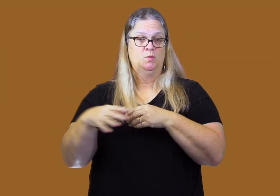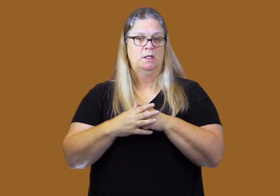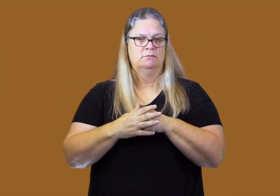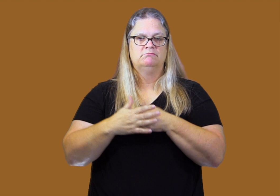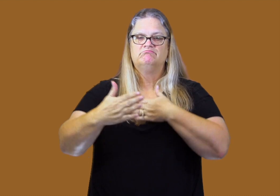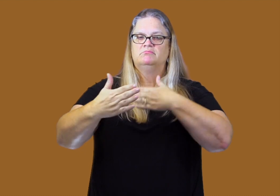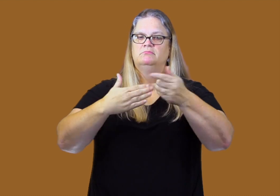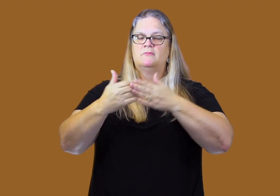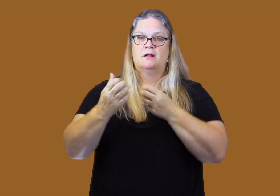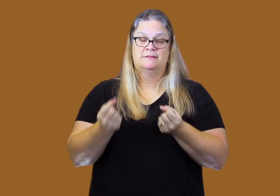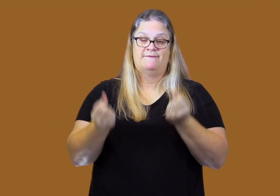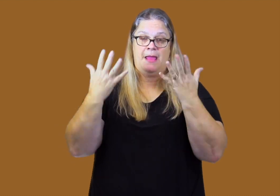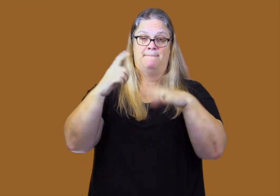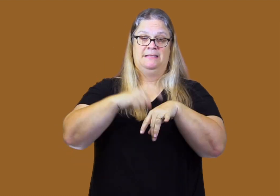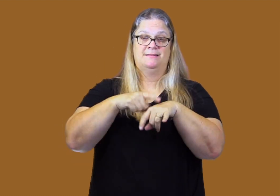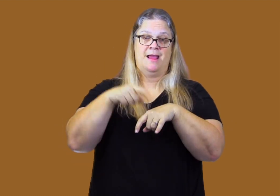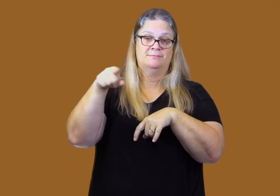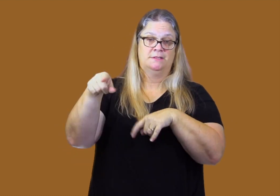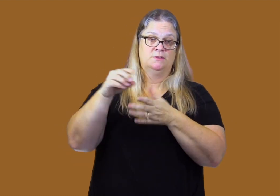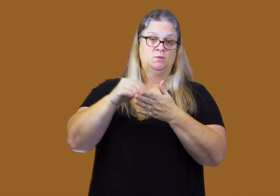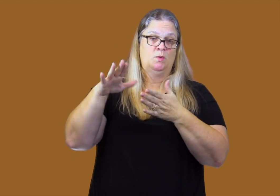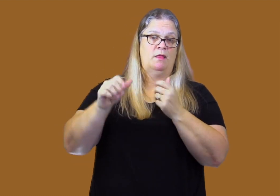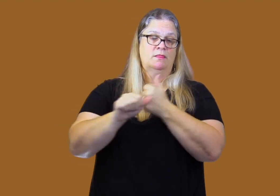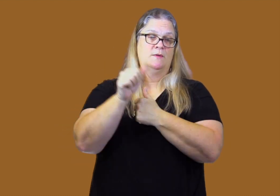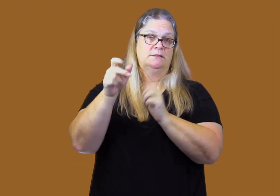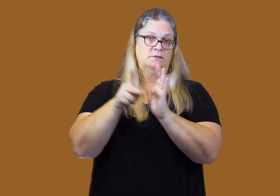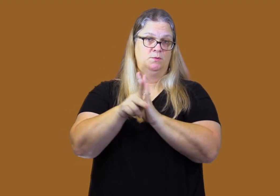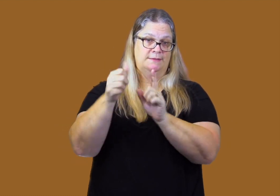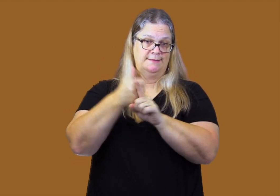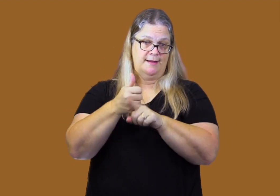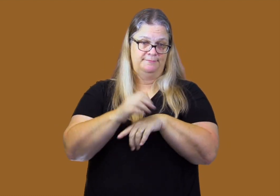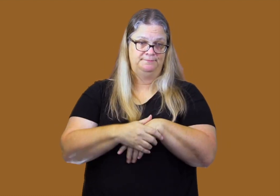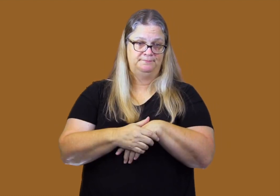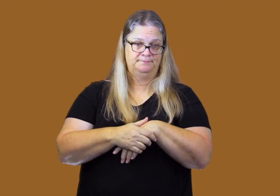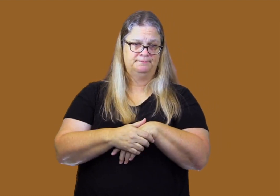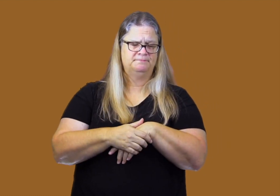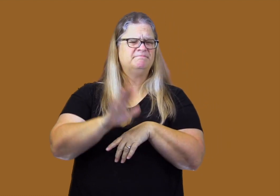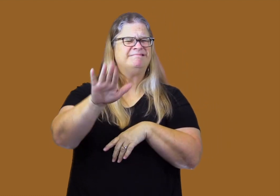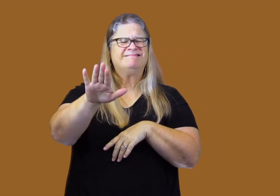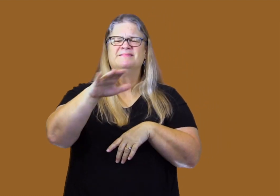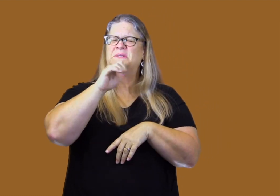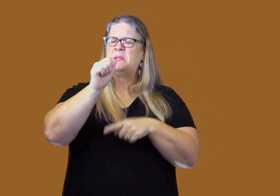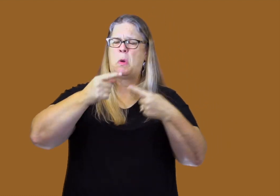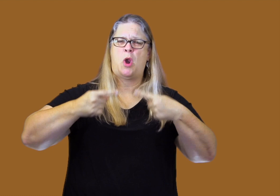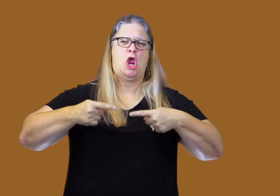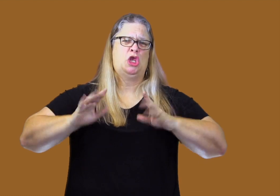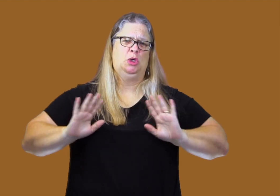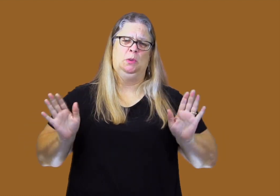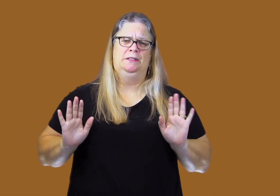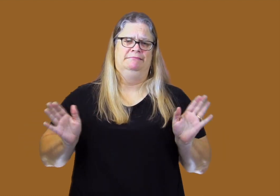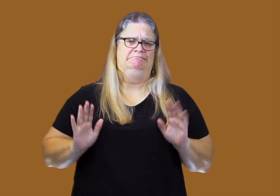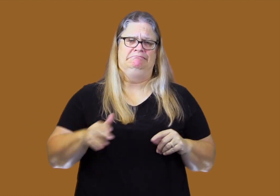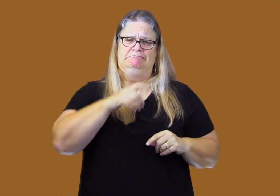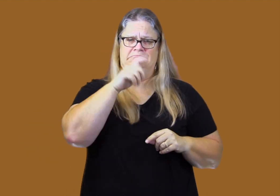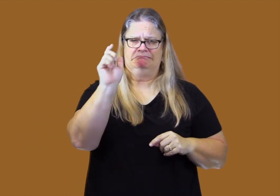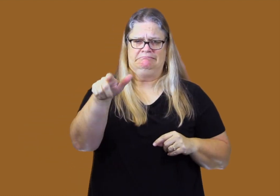Regardless of how many times a student has threatened suicide. Do not argue, it's unnecessary.